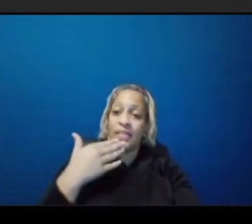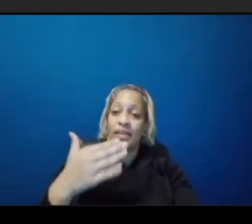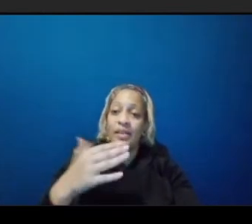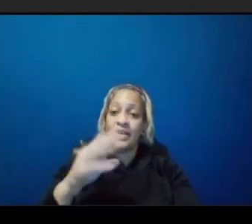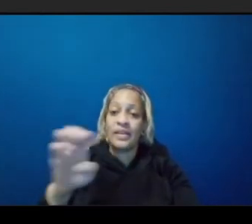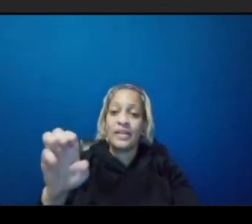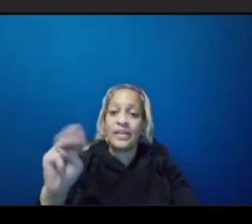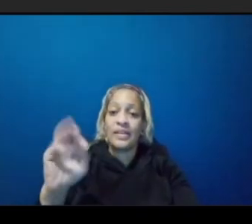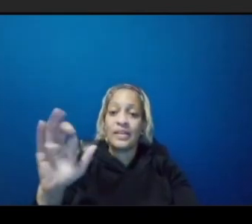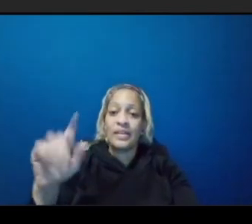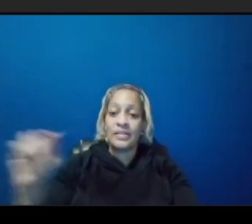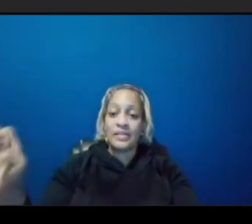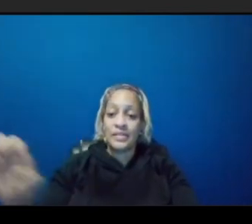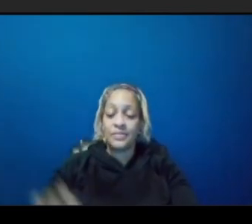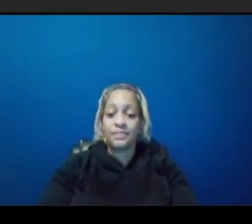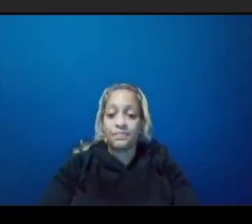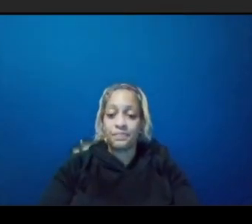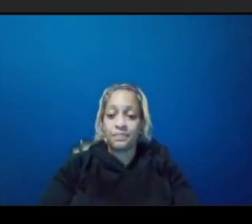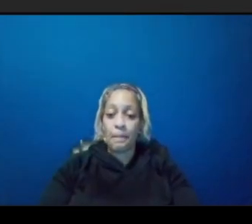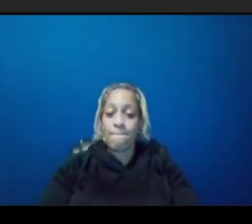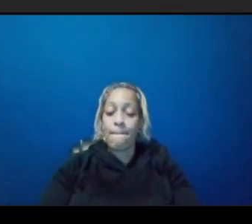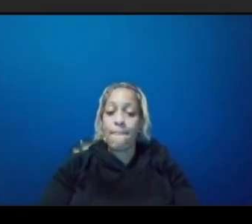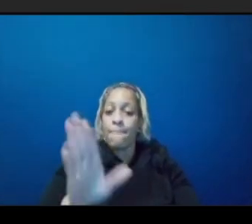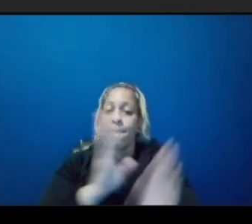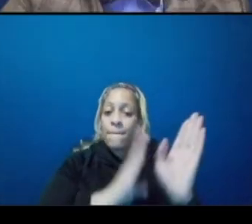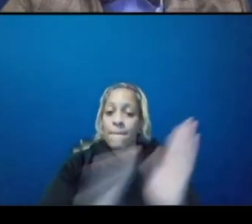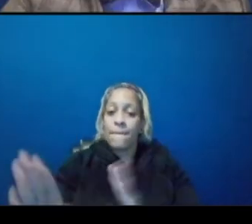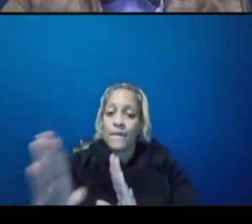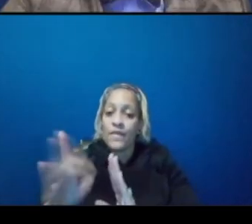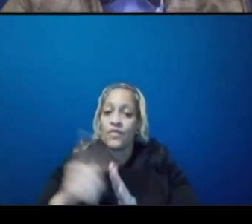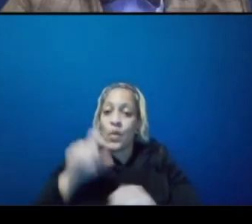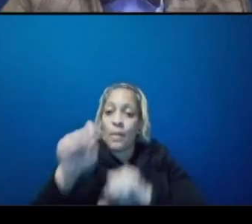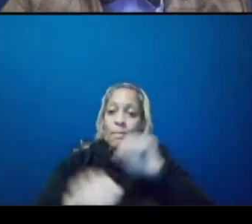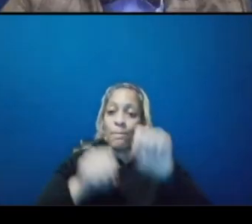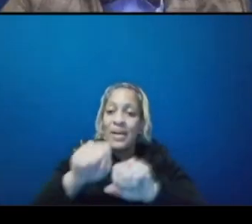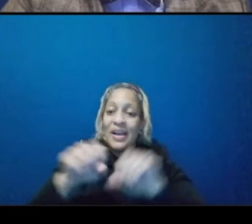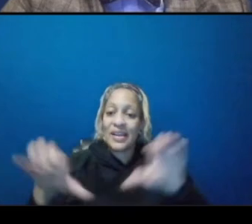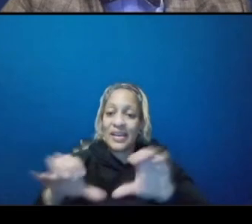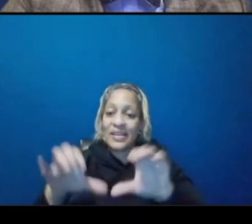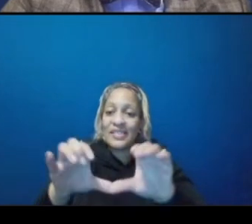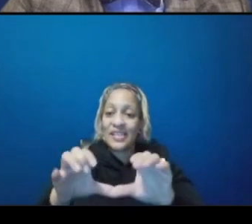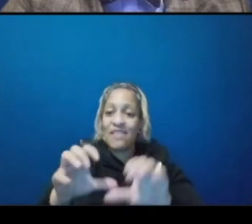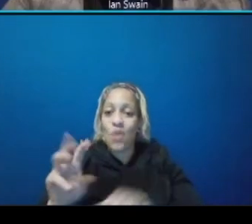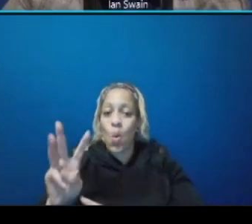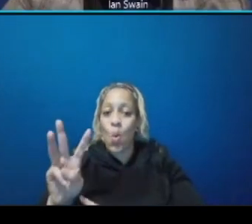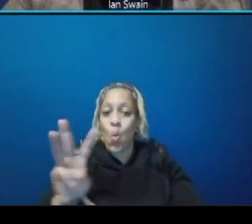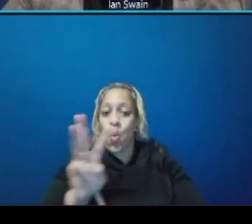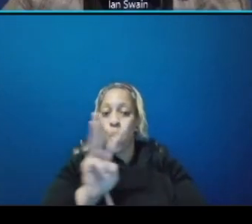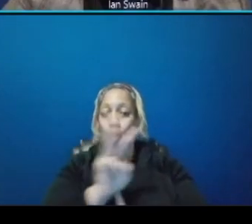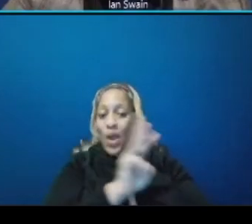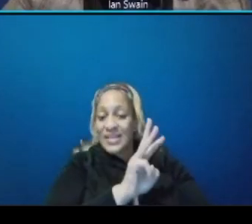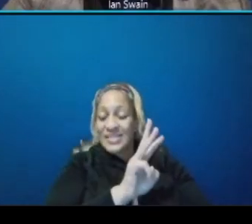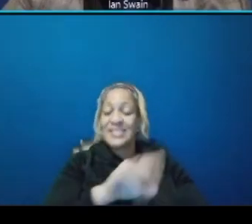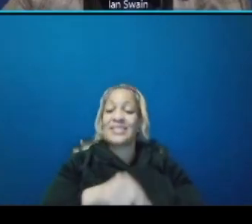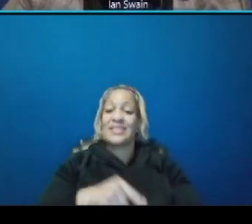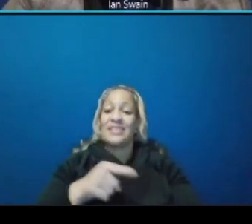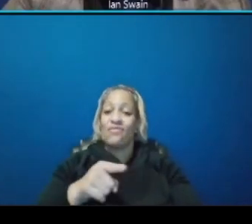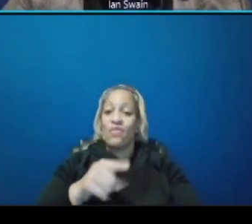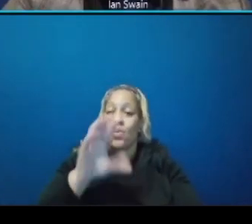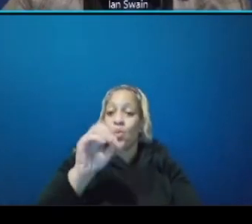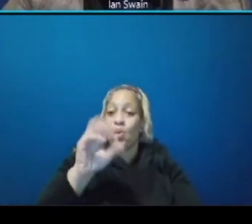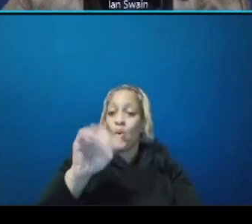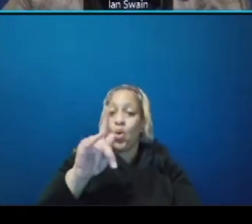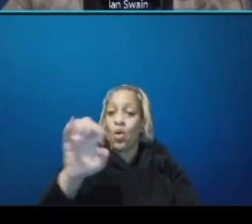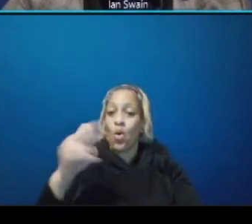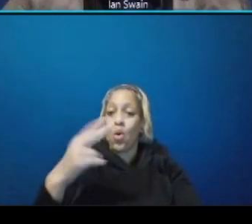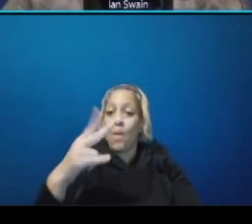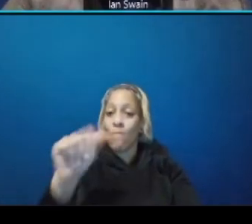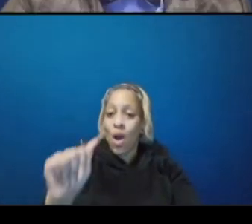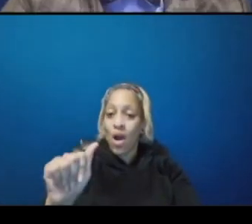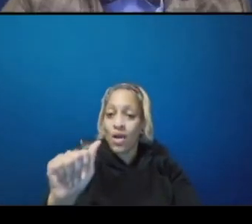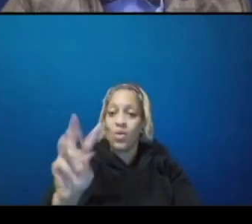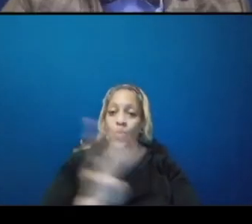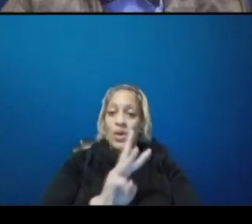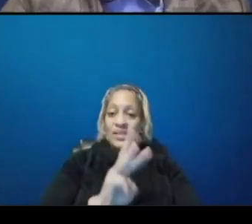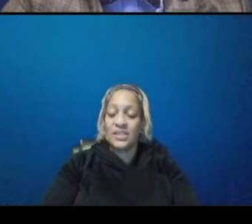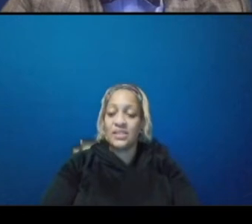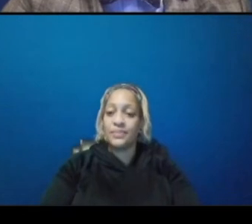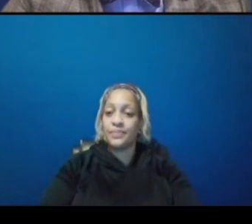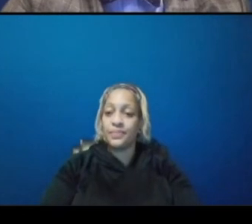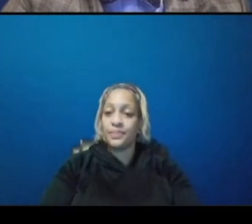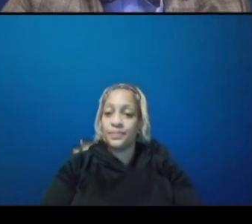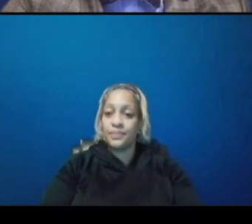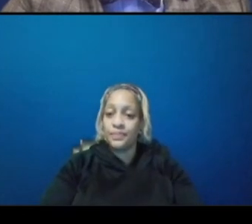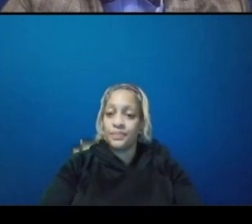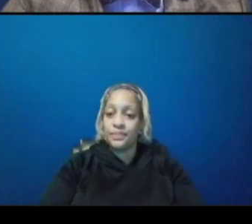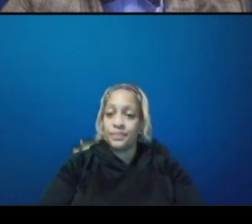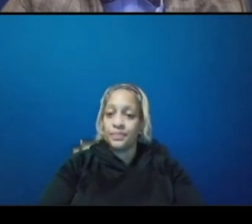what are the plans to provide bike connectivity further west on benny road from oklahoma west